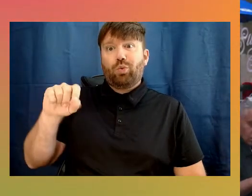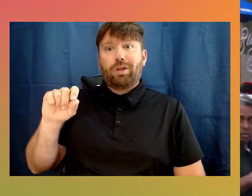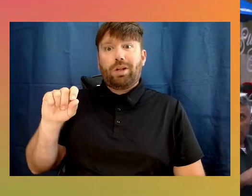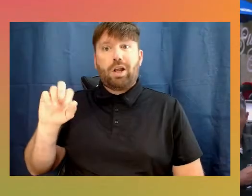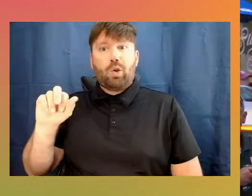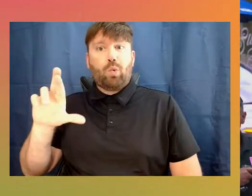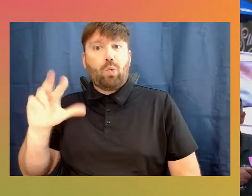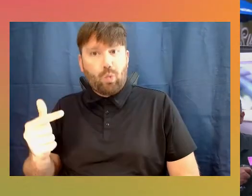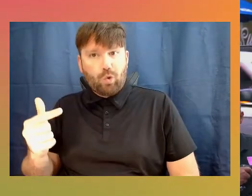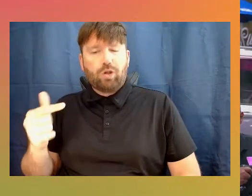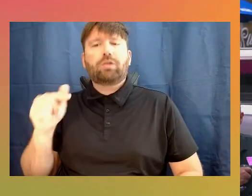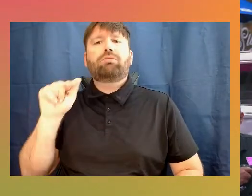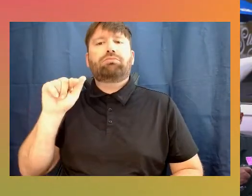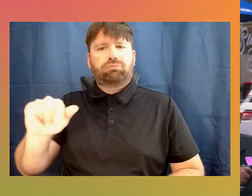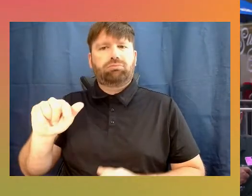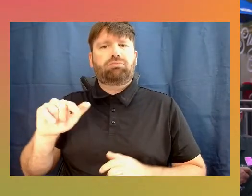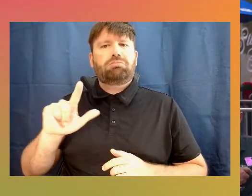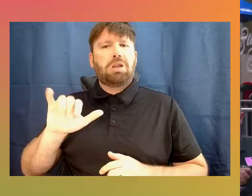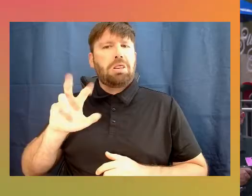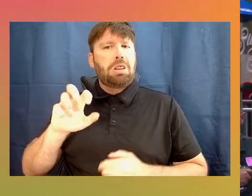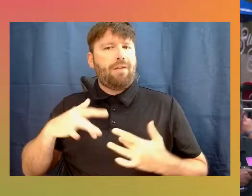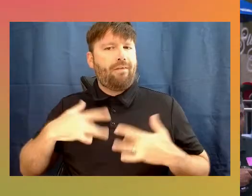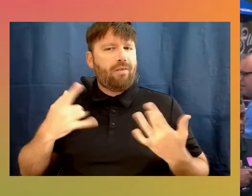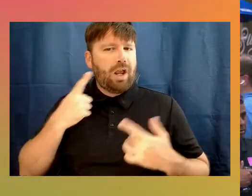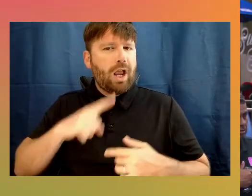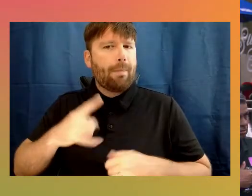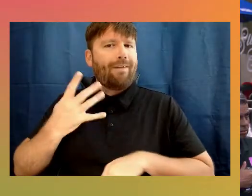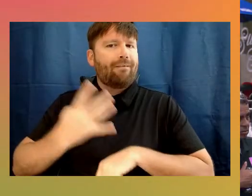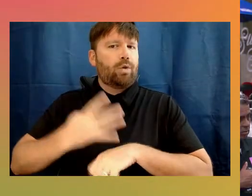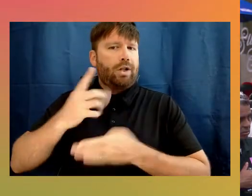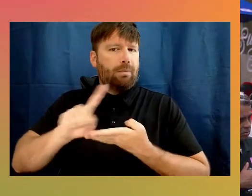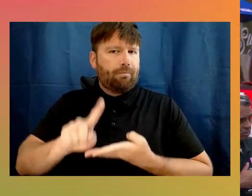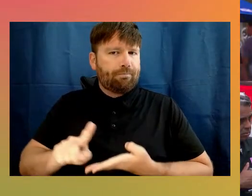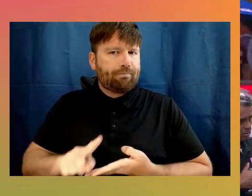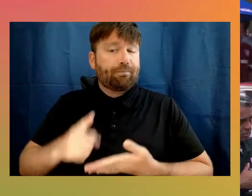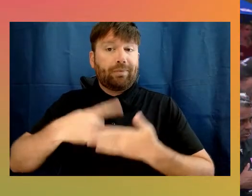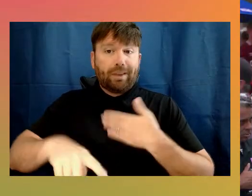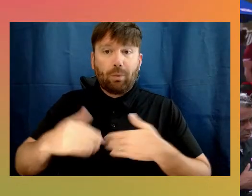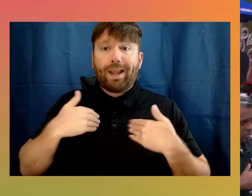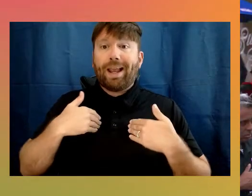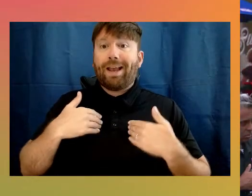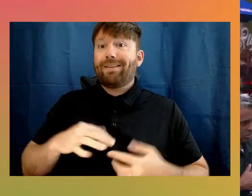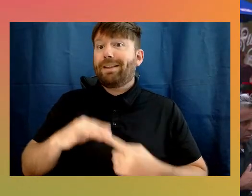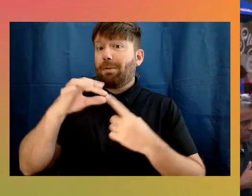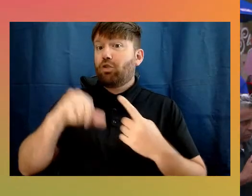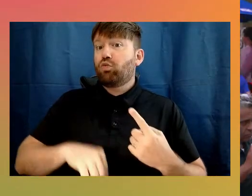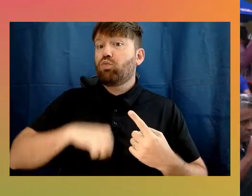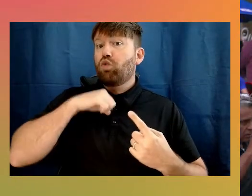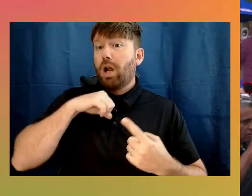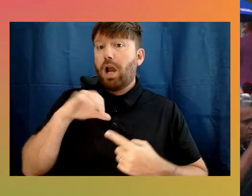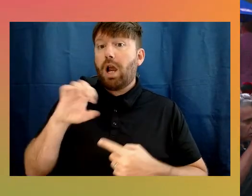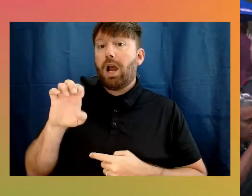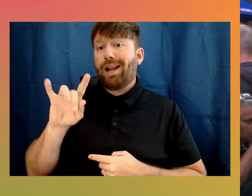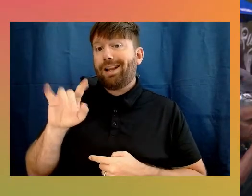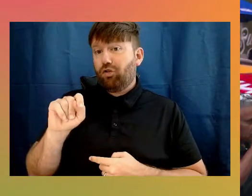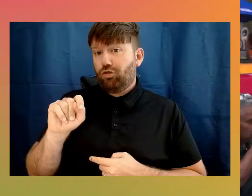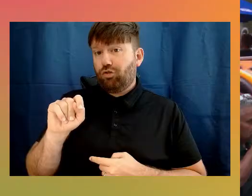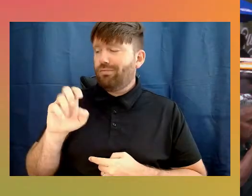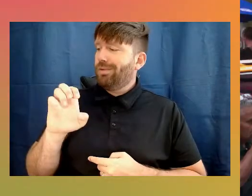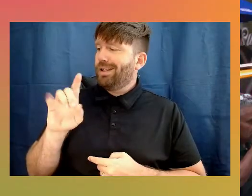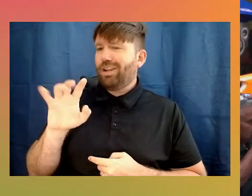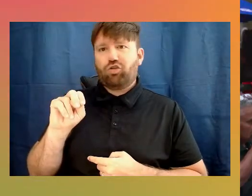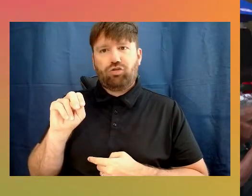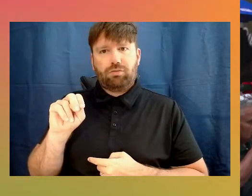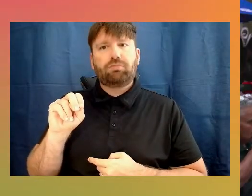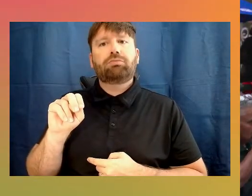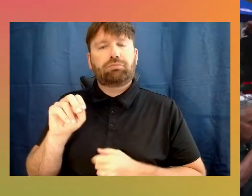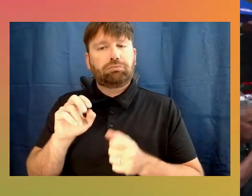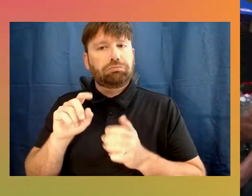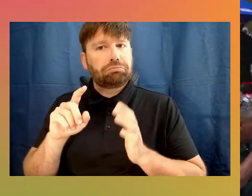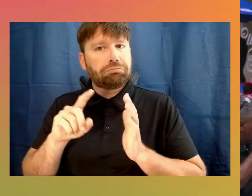GREAT EXPERIENCES FOR EVERYONE